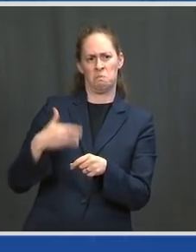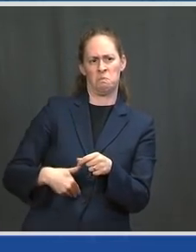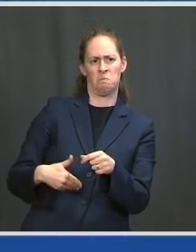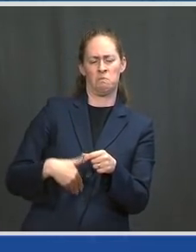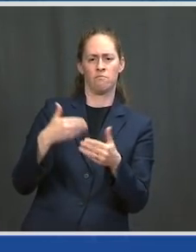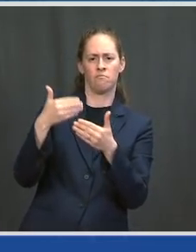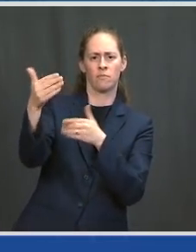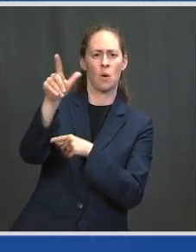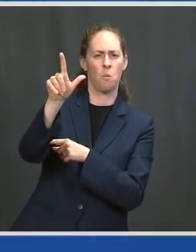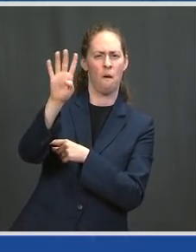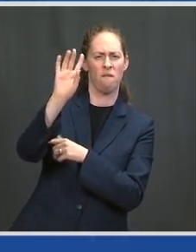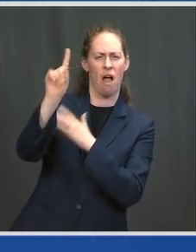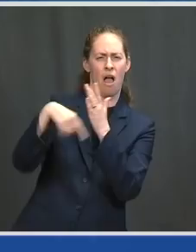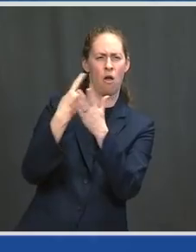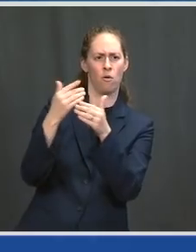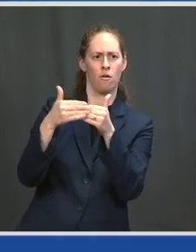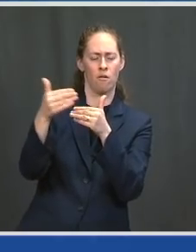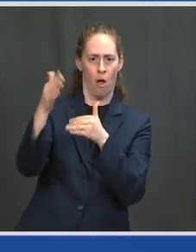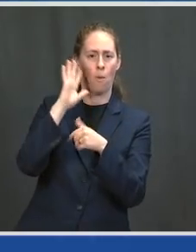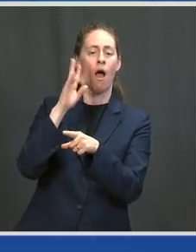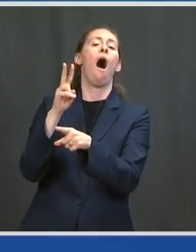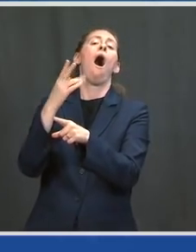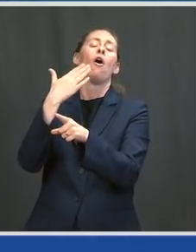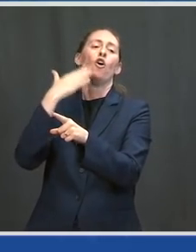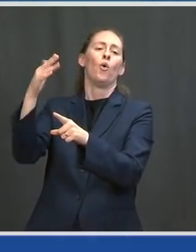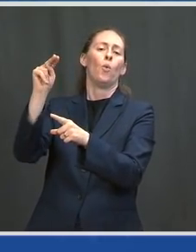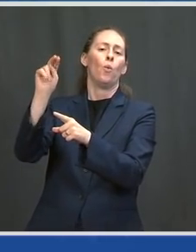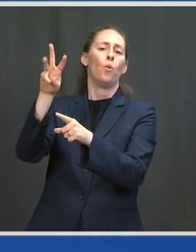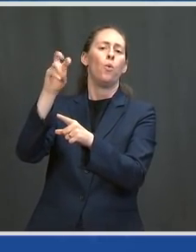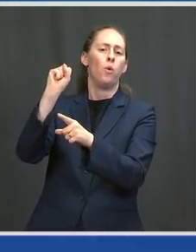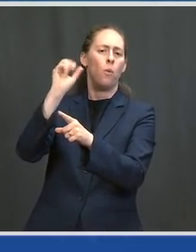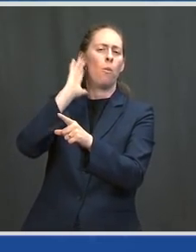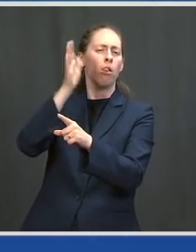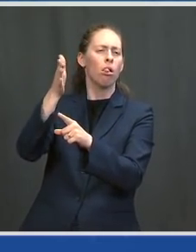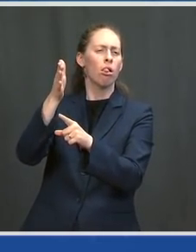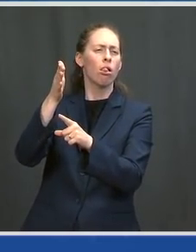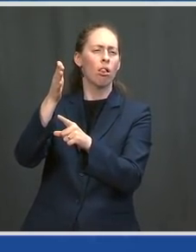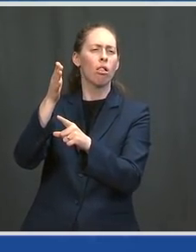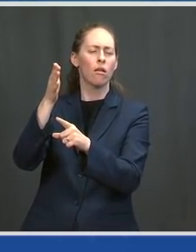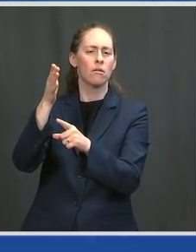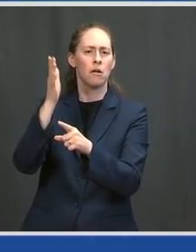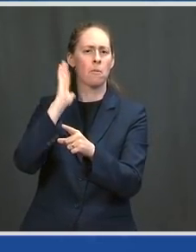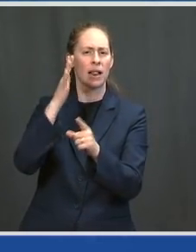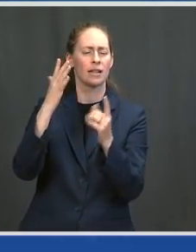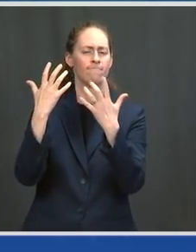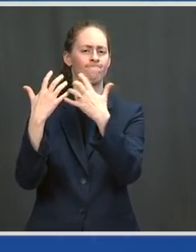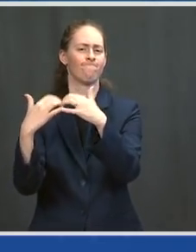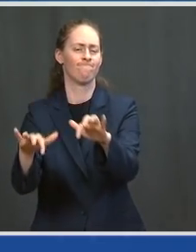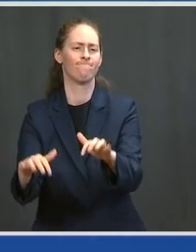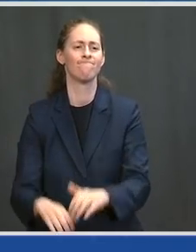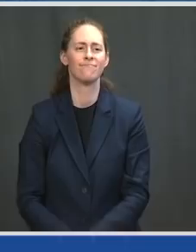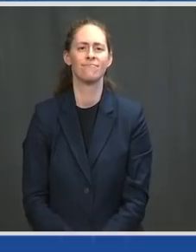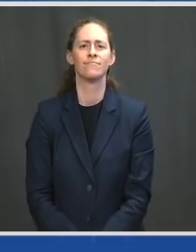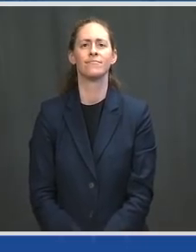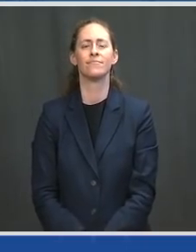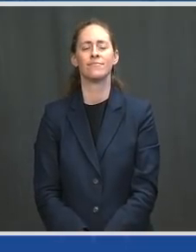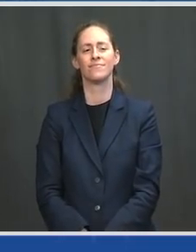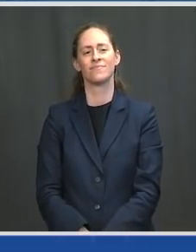And I think we'll be getting that under control. Secondly, I have, in the meantime,